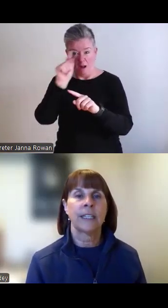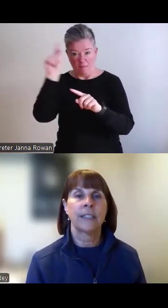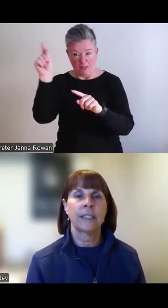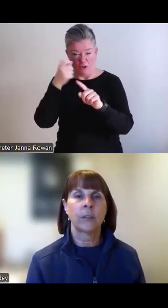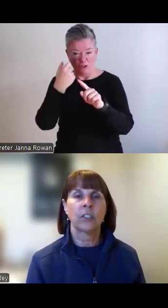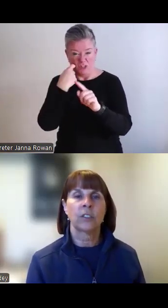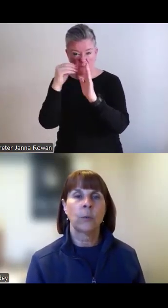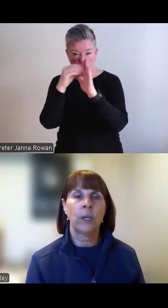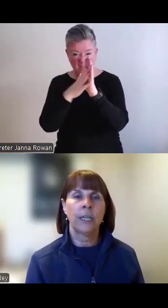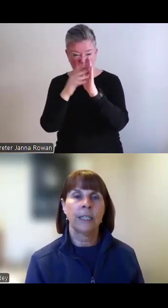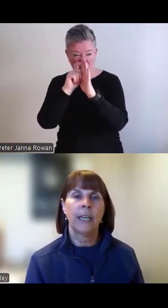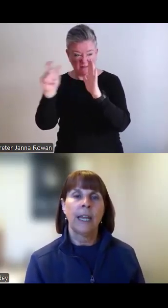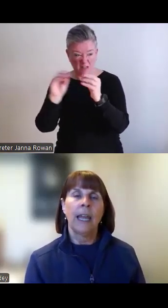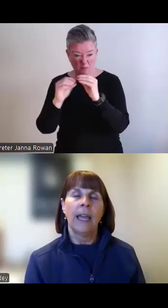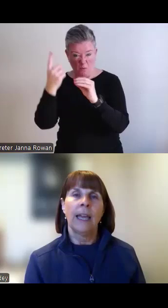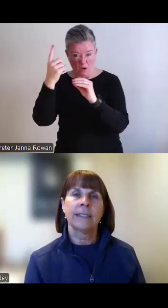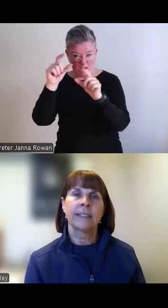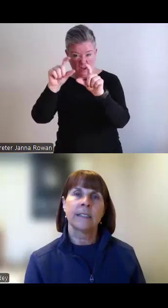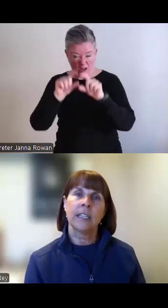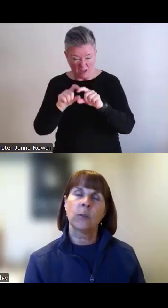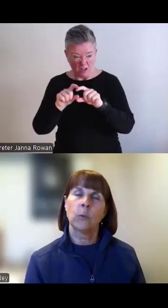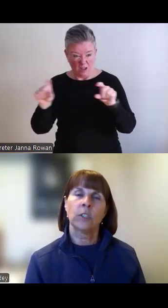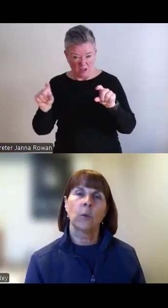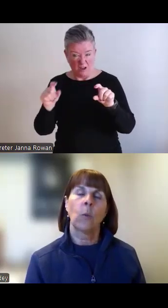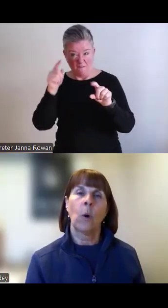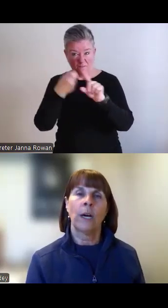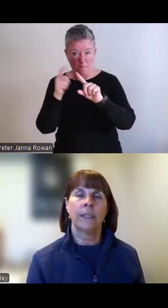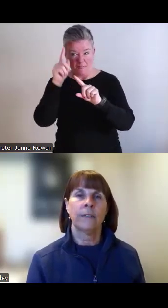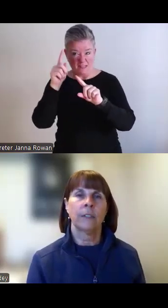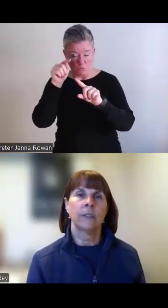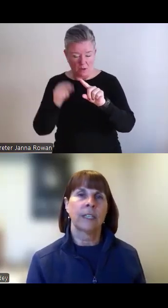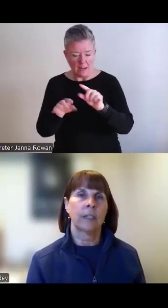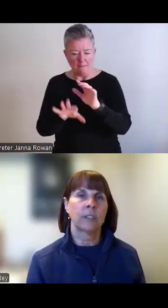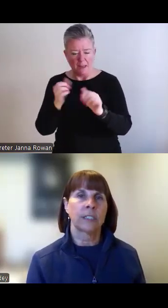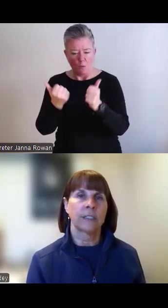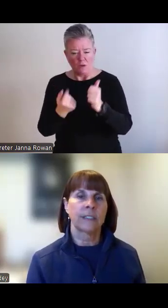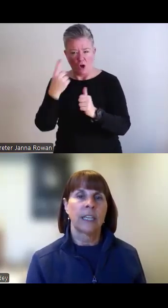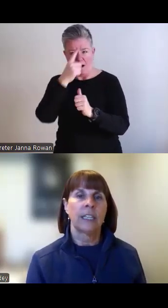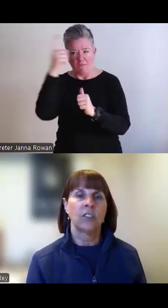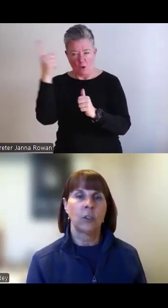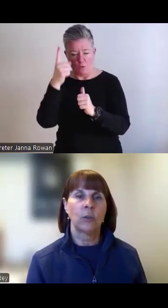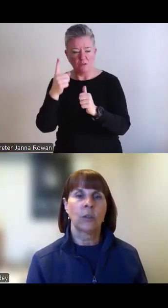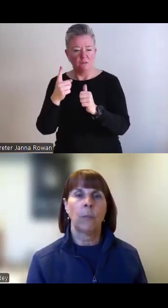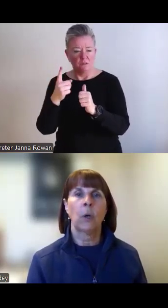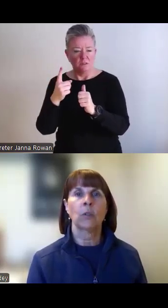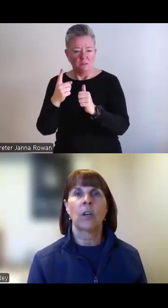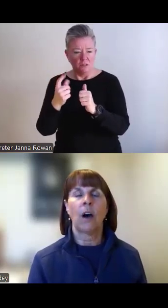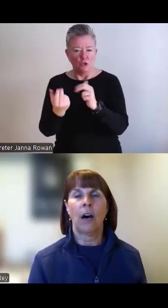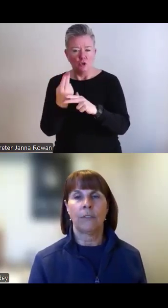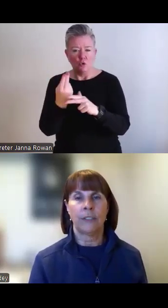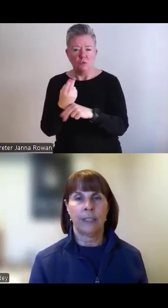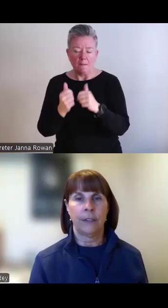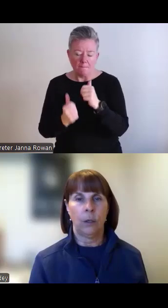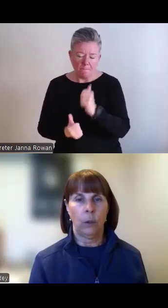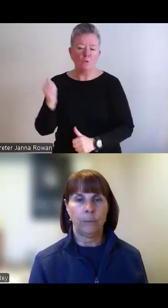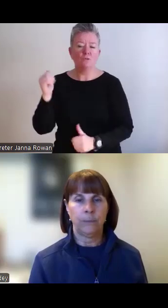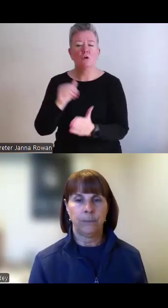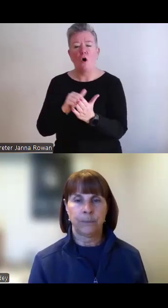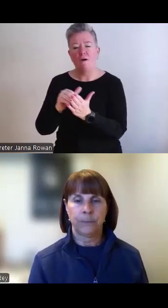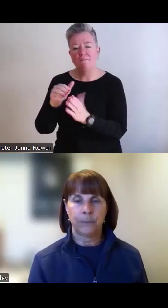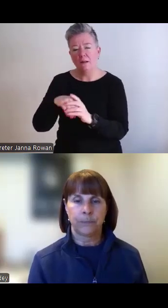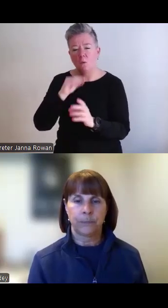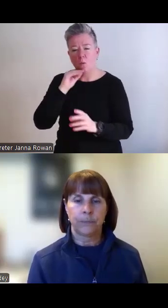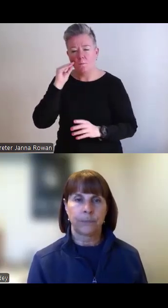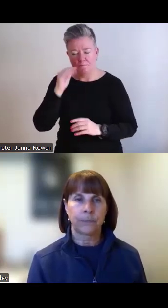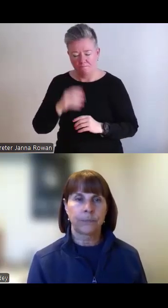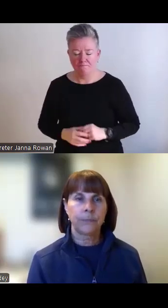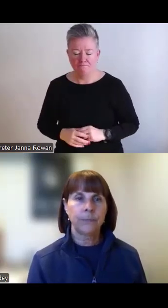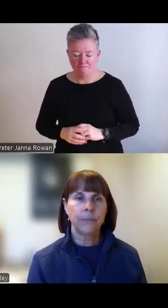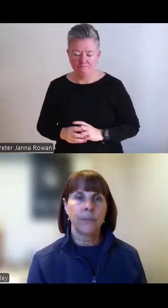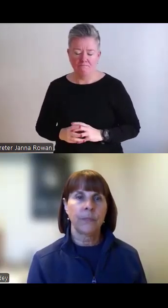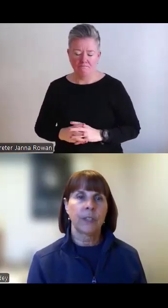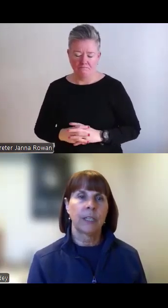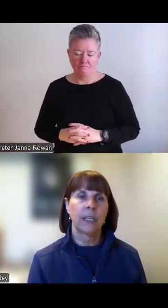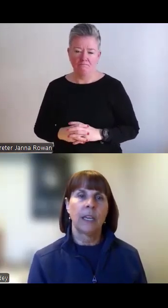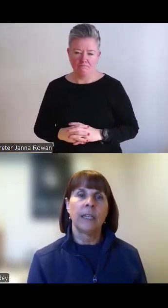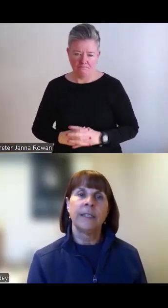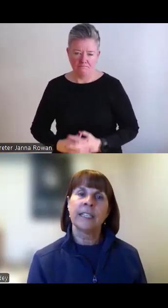indicated in question one and select which one of those languages is used most often in the home.